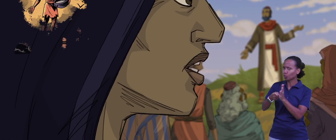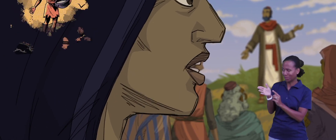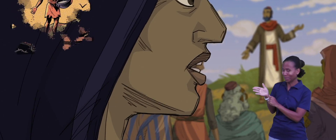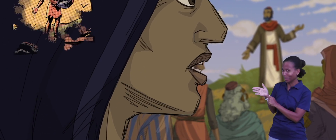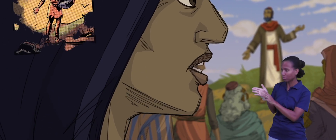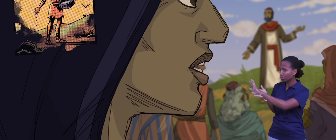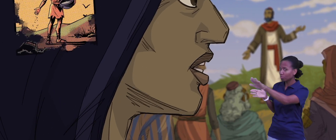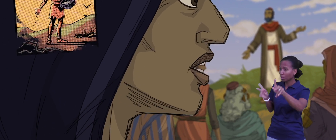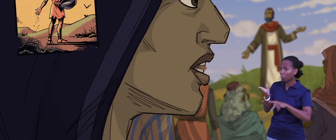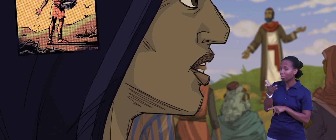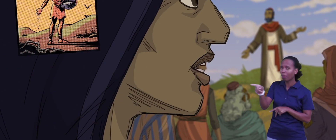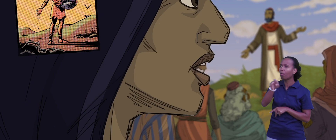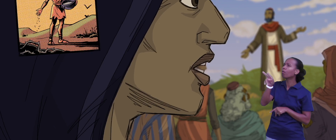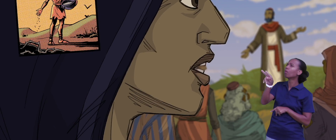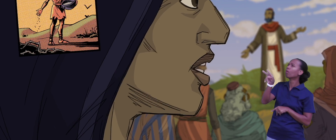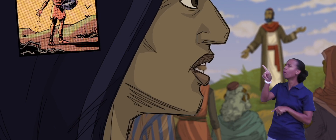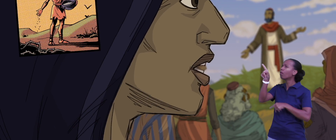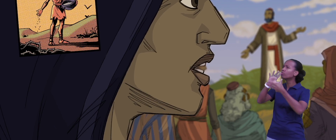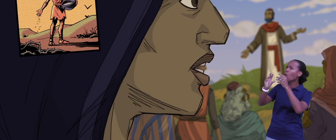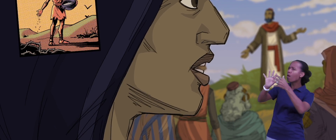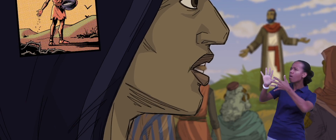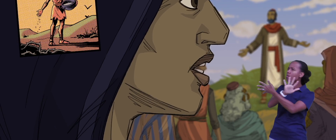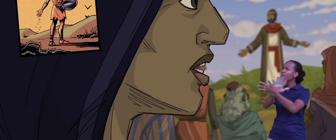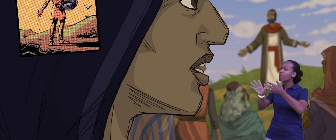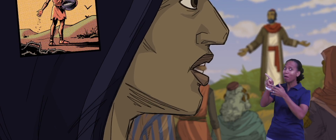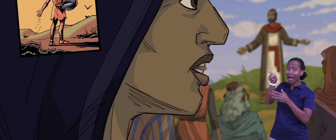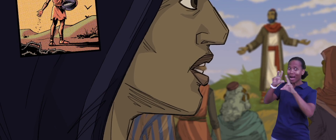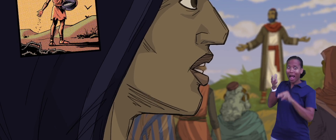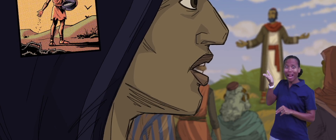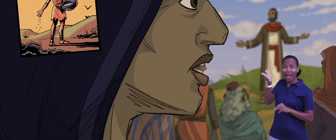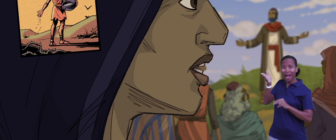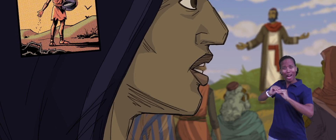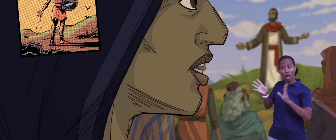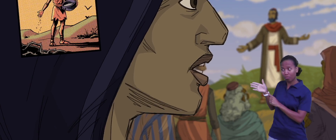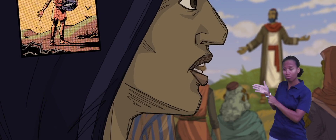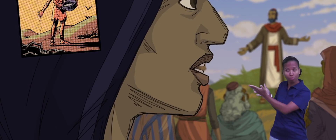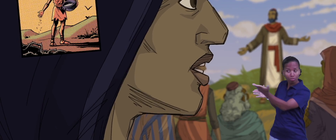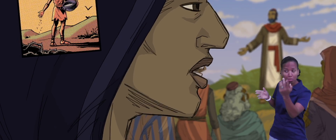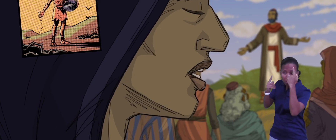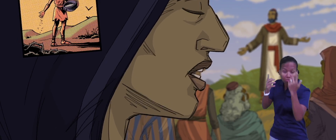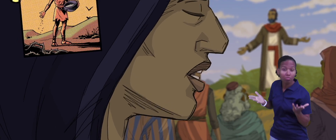really bold claims that revealed truth to people who were open-minded.